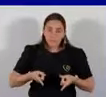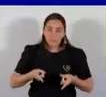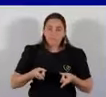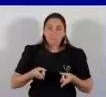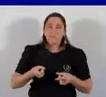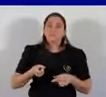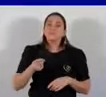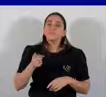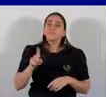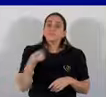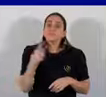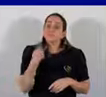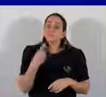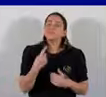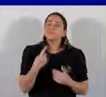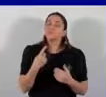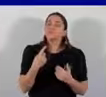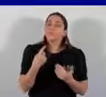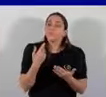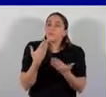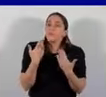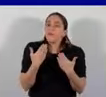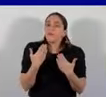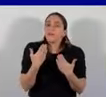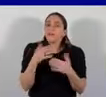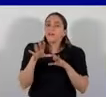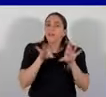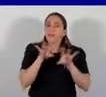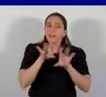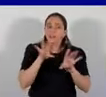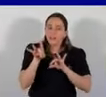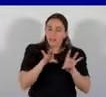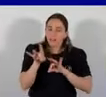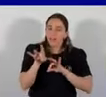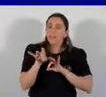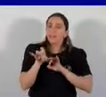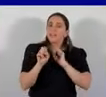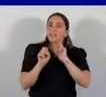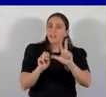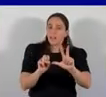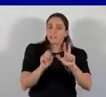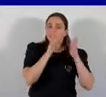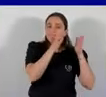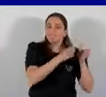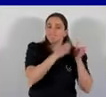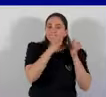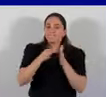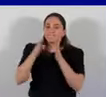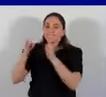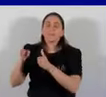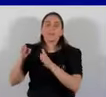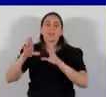In addition, we put the possibility of choosing Three international arbitration instances